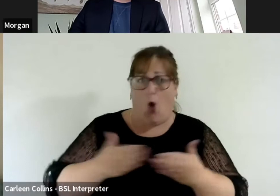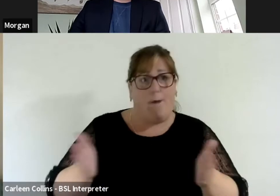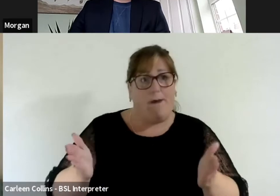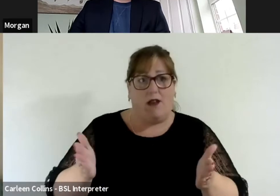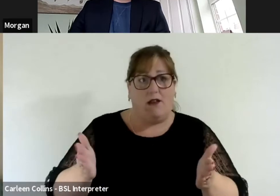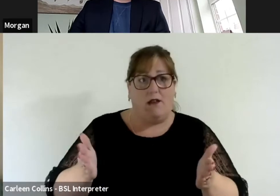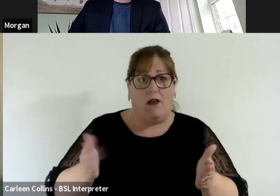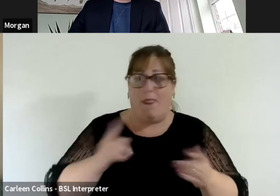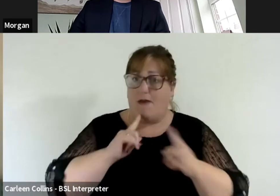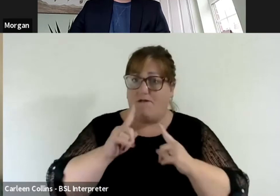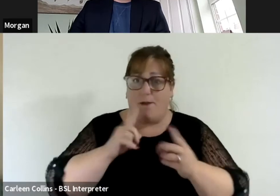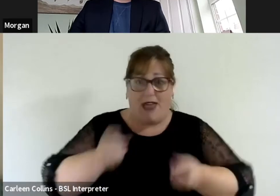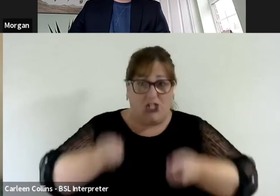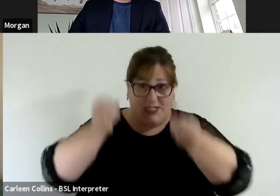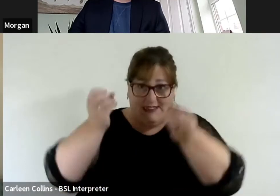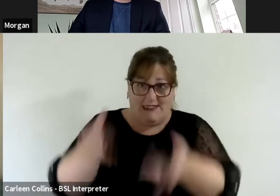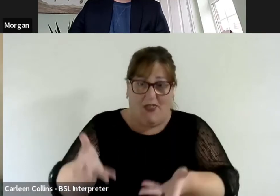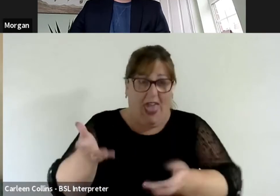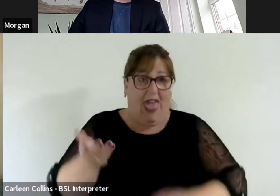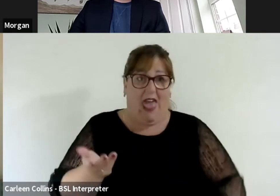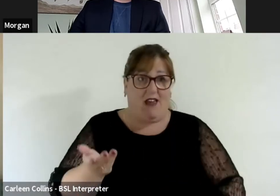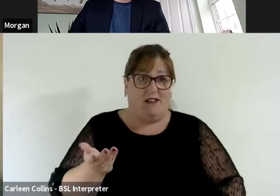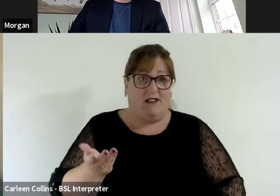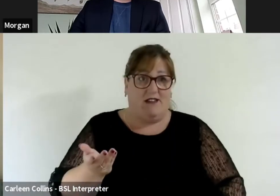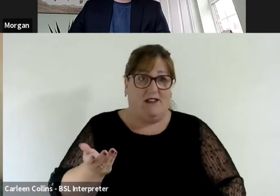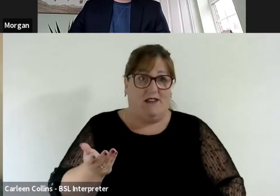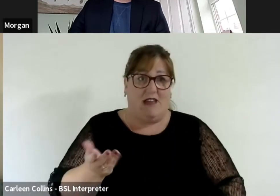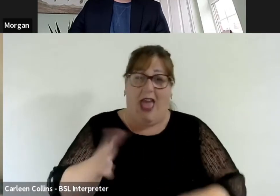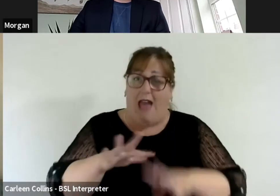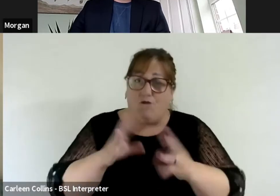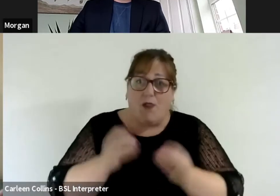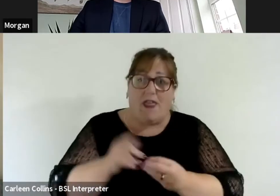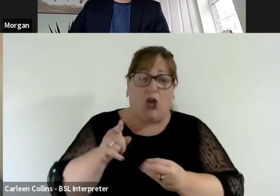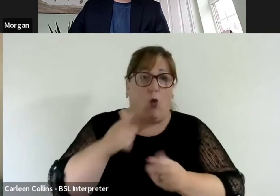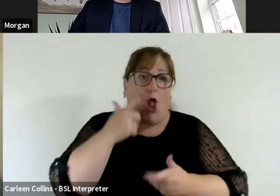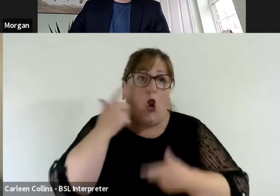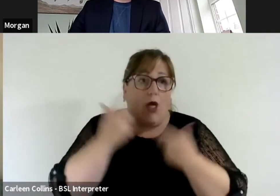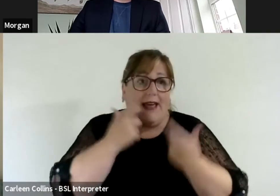The information that you give to those that are successful from application, through to interview stage.